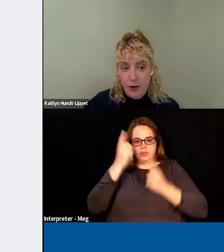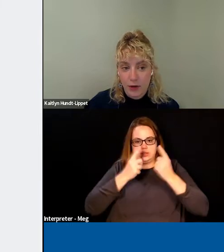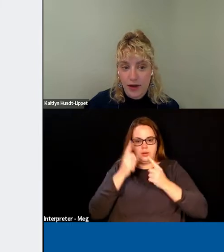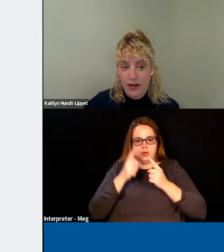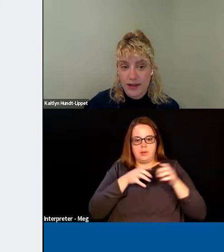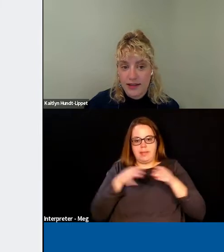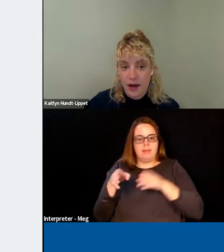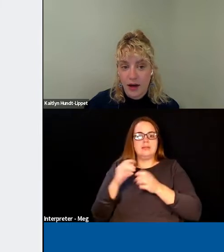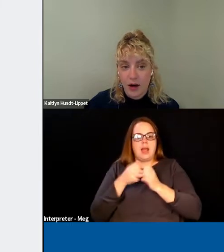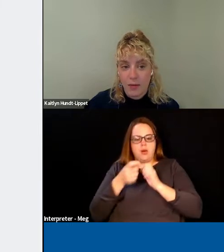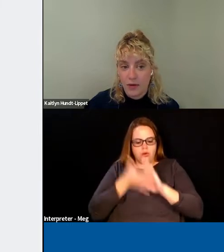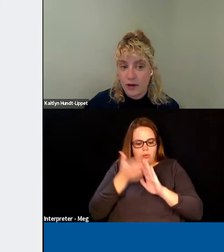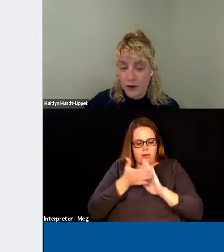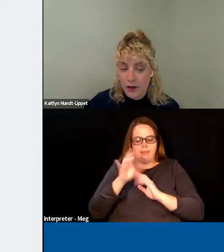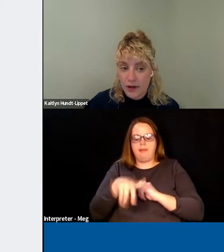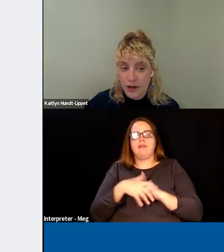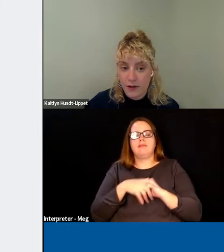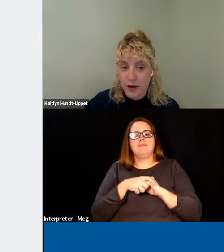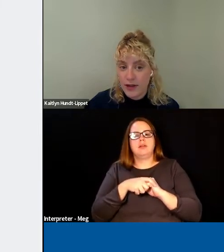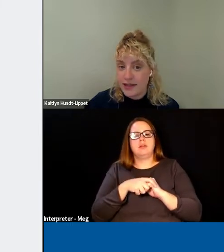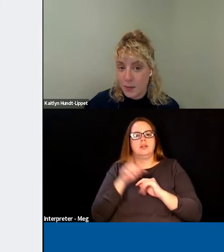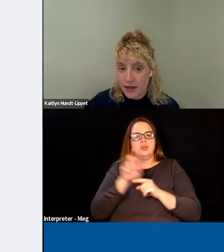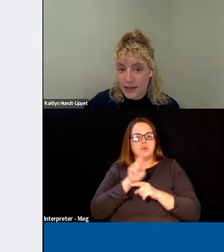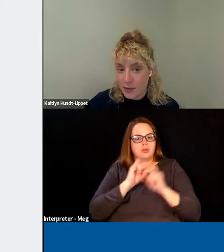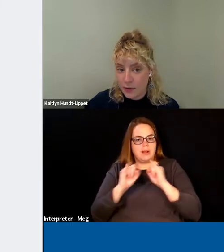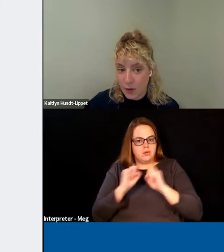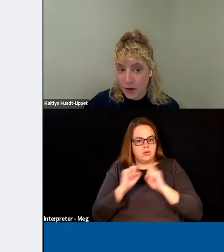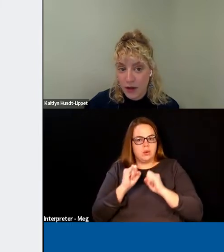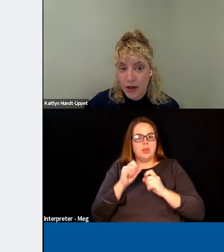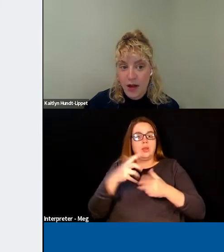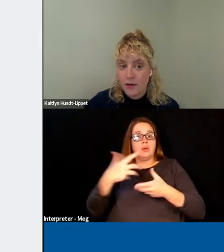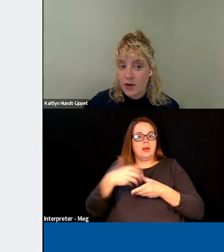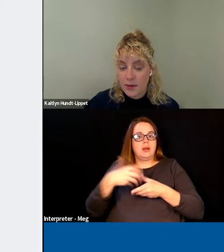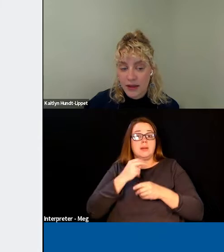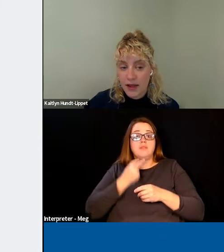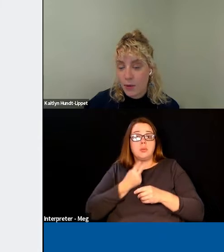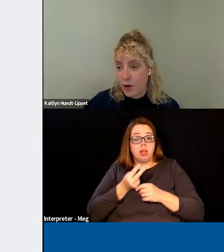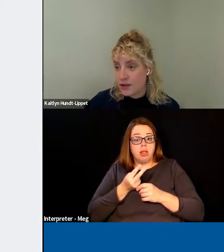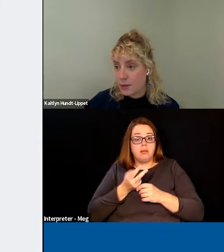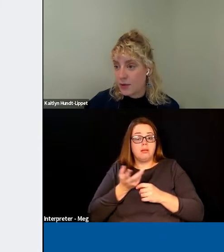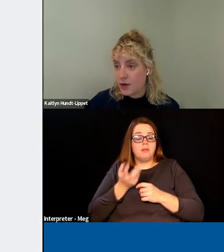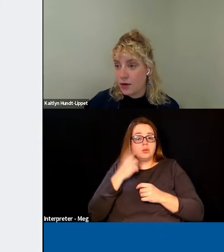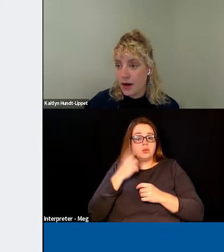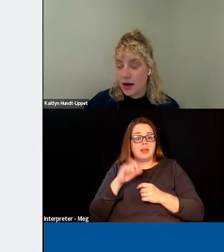How are you running this for a user interview? Is the participant verbal? For something like a prototype review,